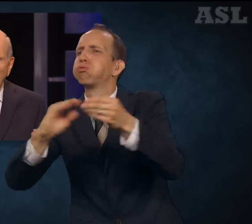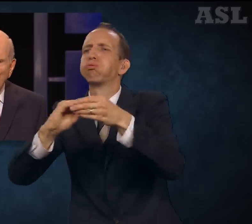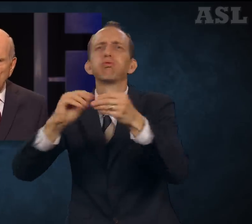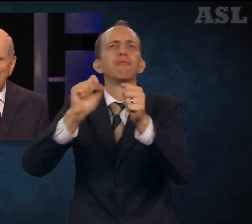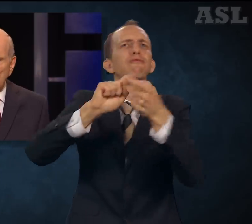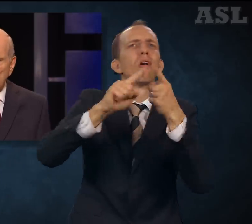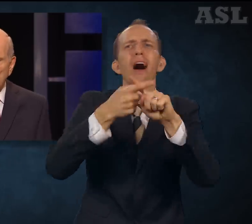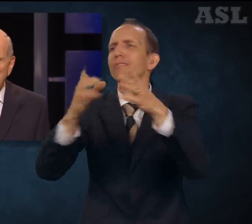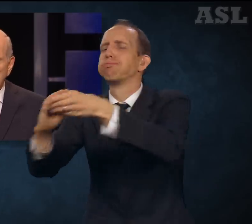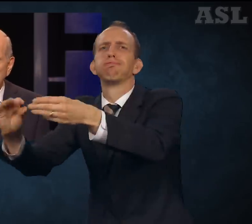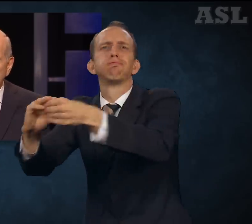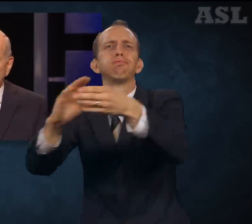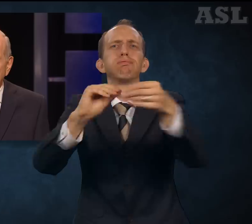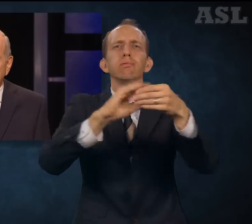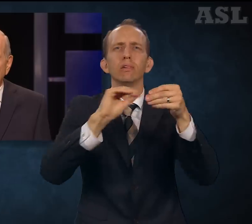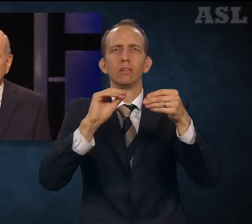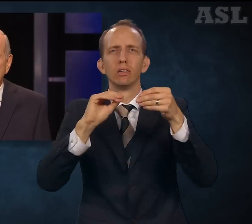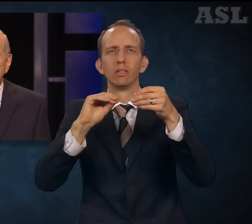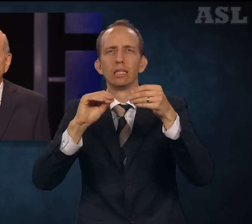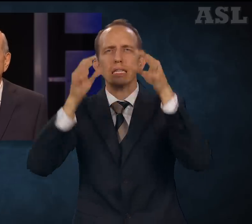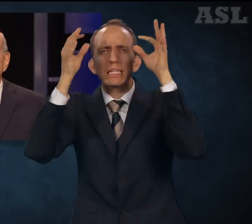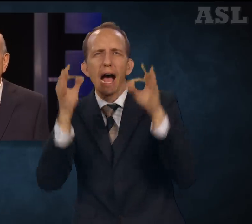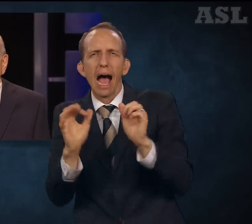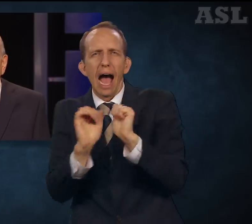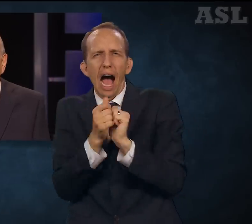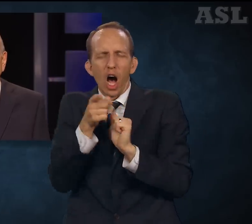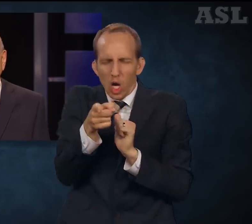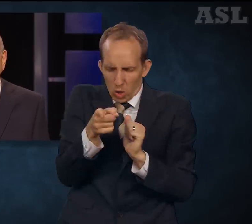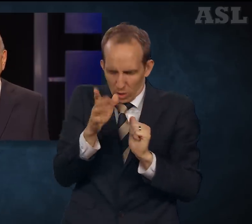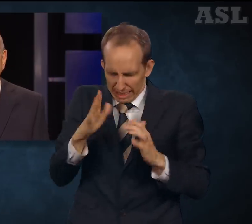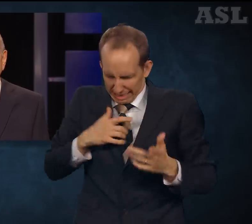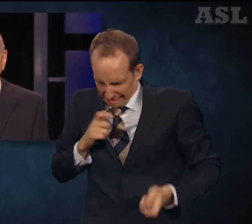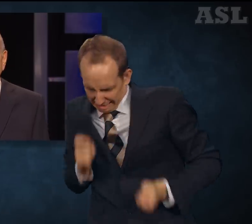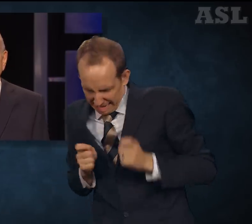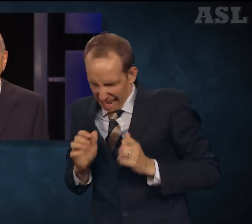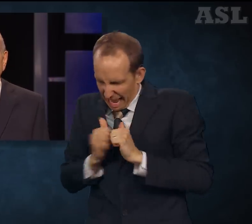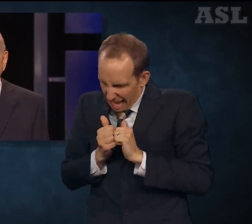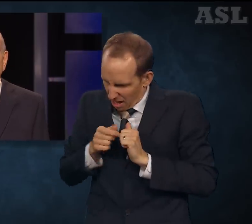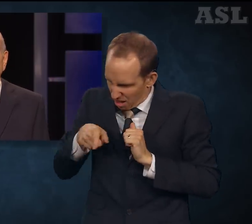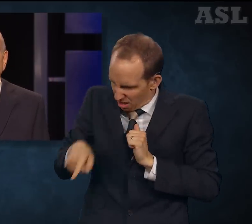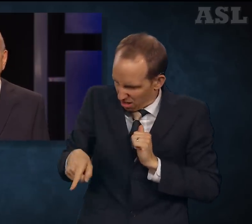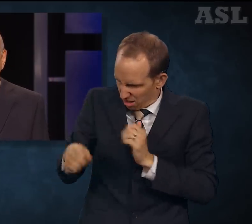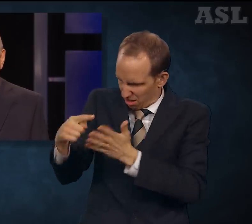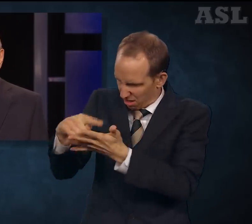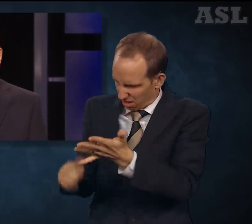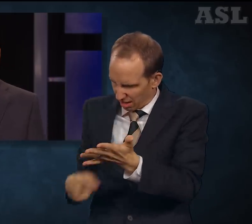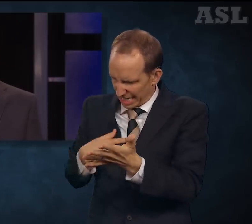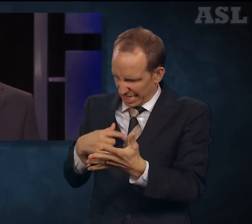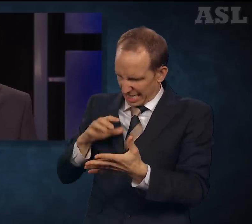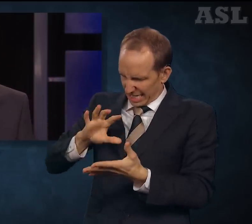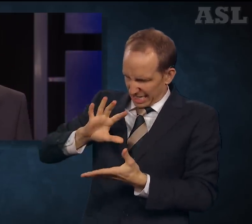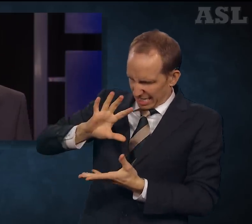DECIDE HOW YOU CAN LIVE THESE